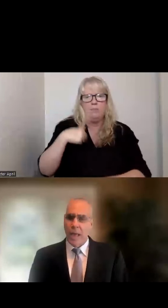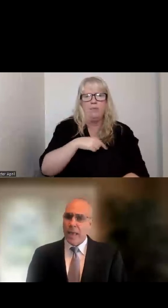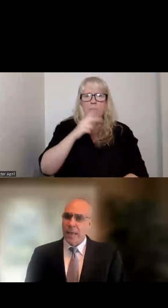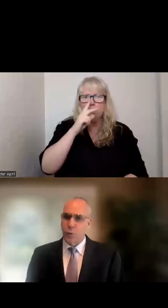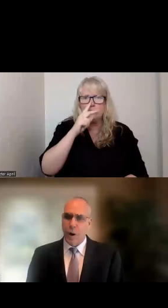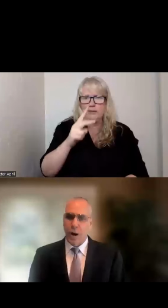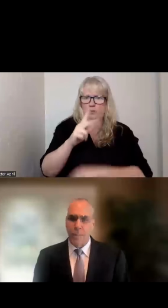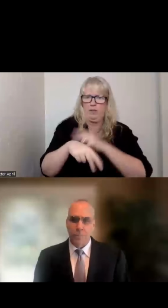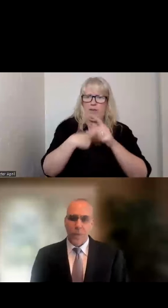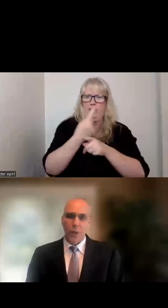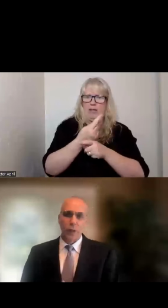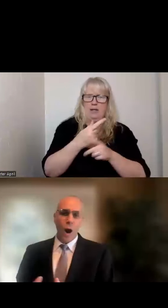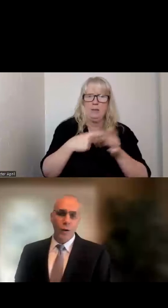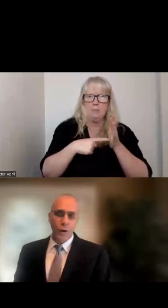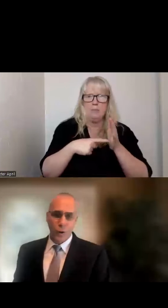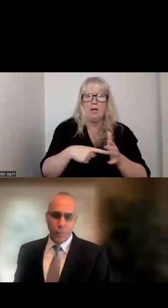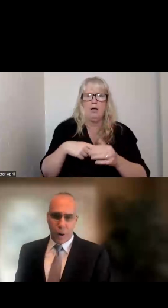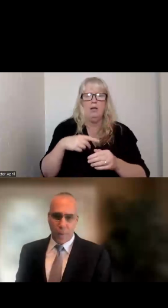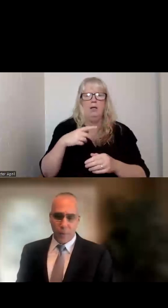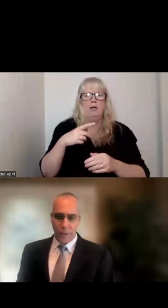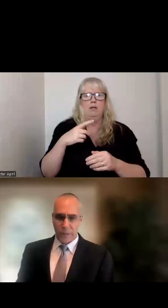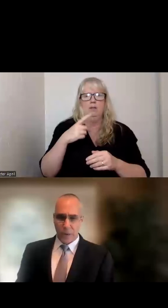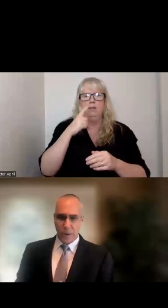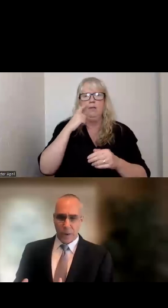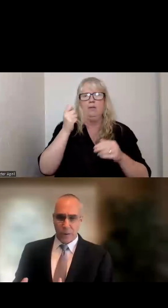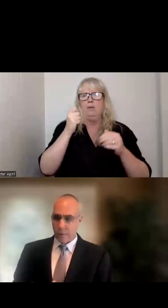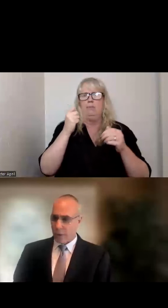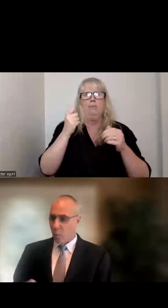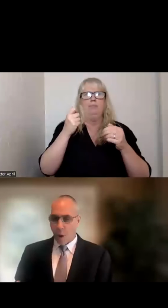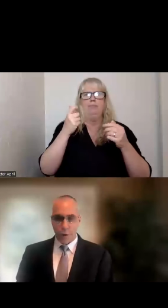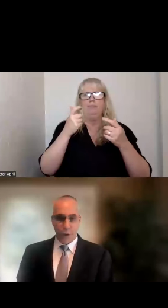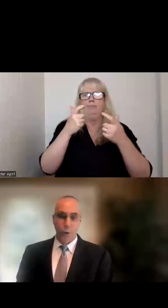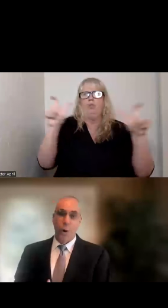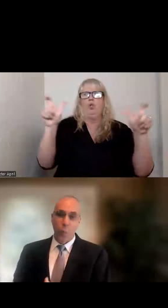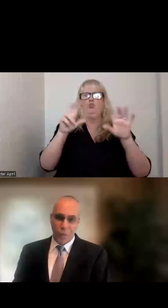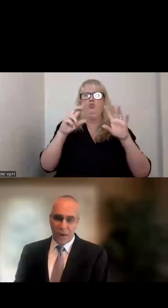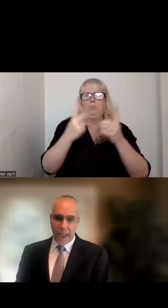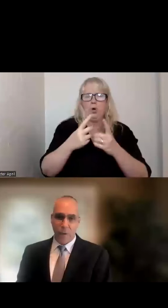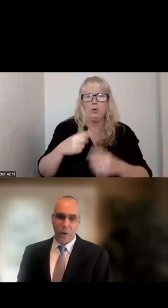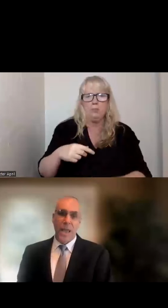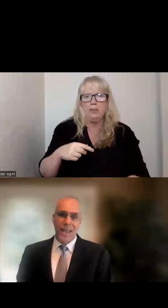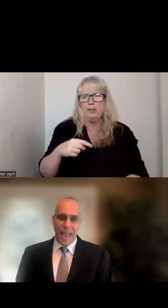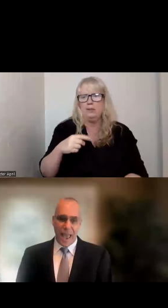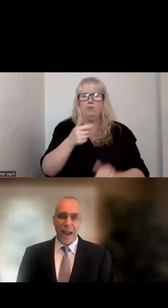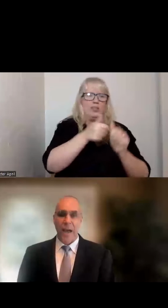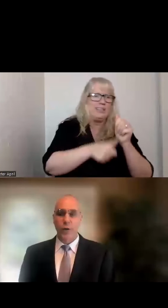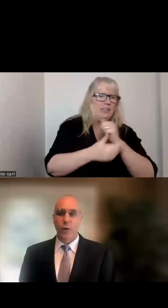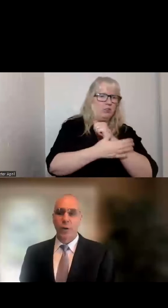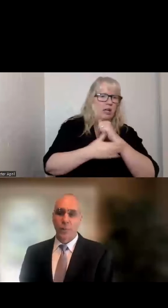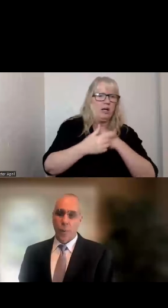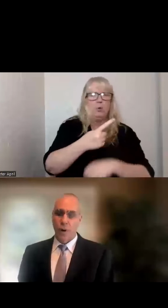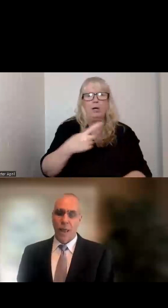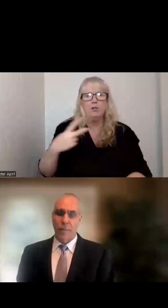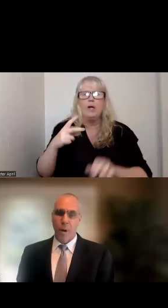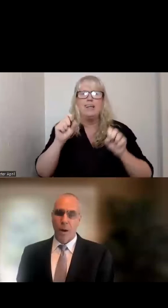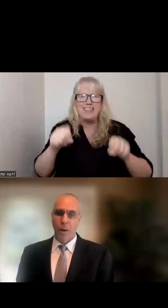IS WHERE THE LARGER DEPARTMENTS, 1 OR 2 WITHIN A COUNTY, CAN SUPPORT THAT MODEL,